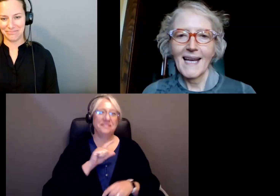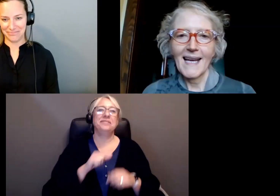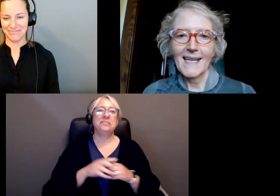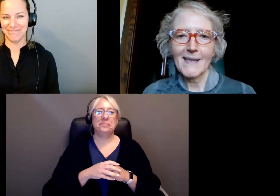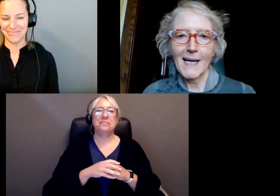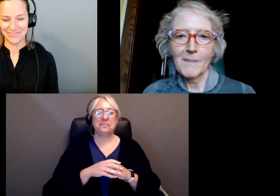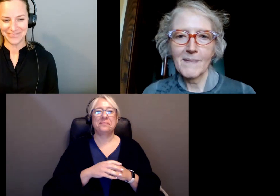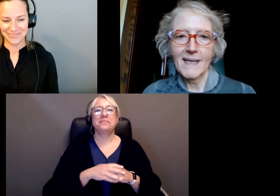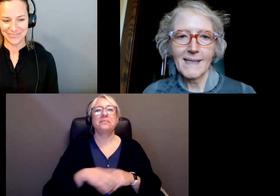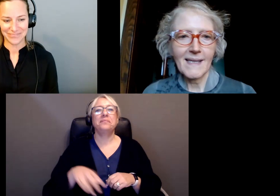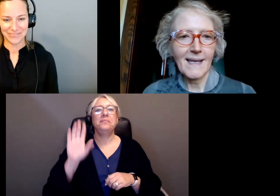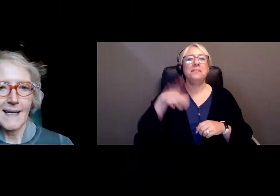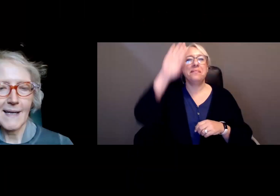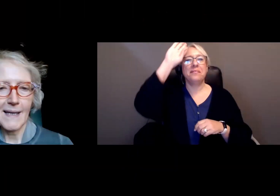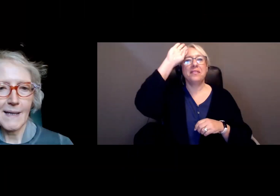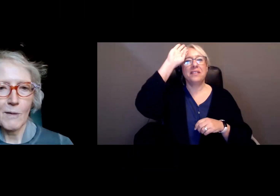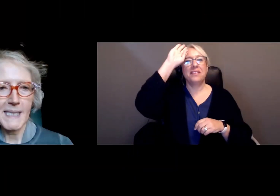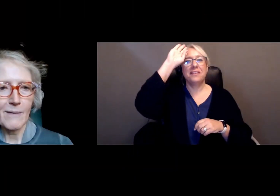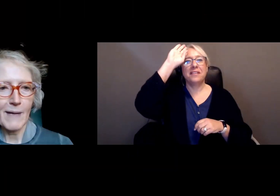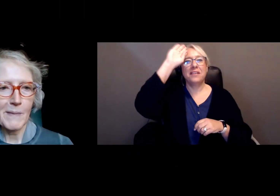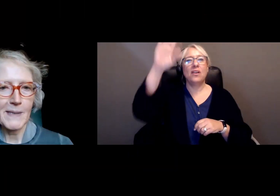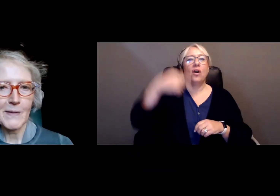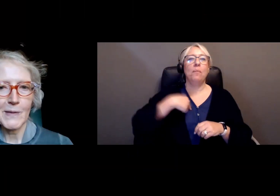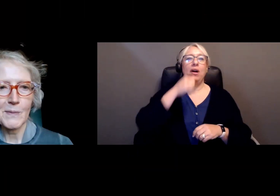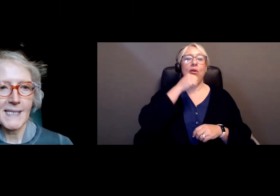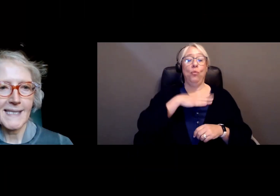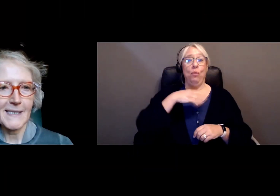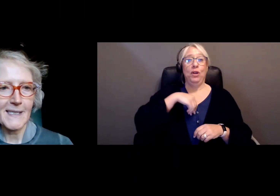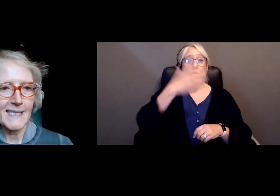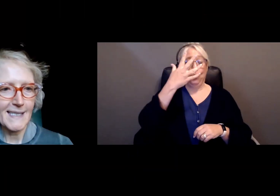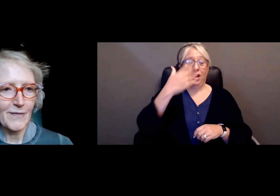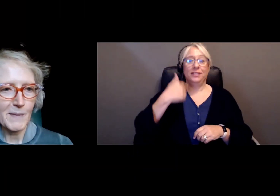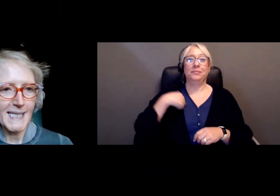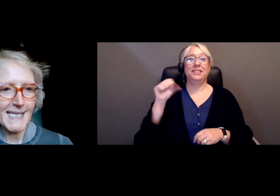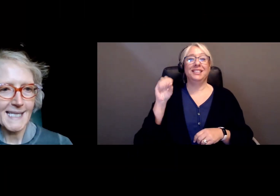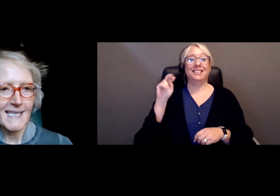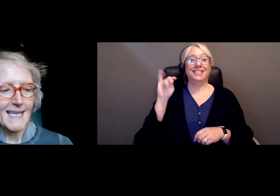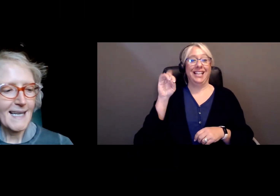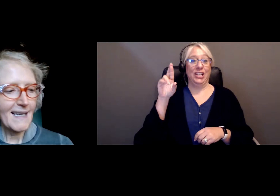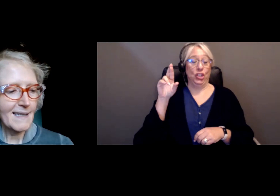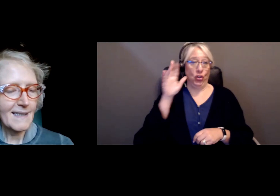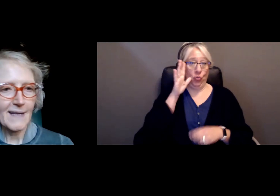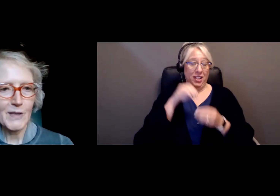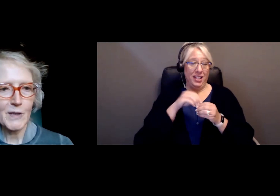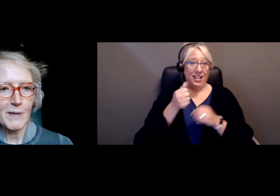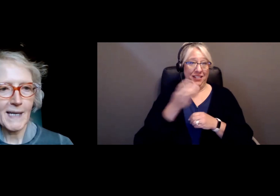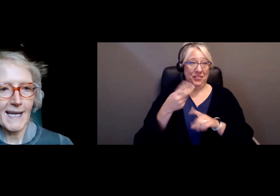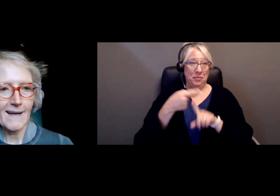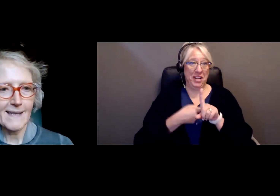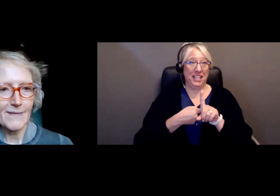So I'm a woman, a white woman who's going to be a senior in a few months. I have short gray hair as